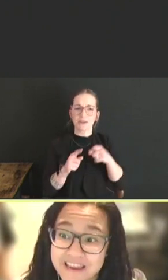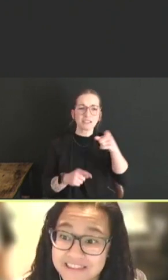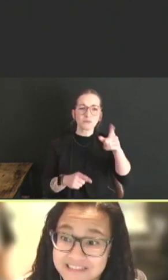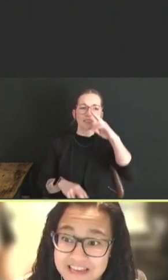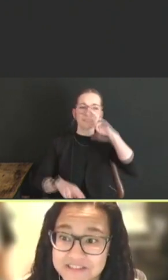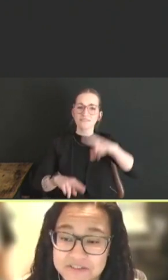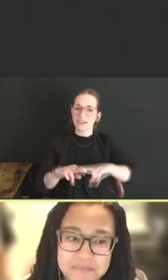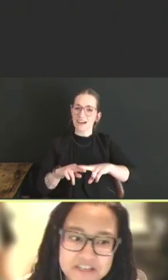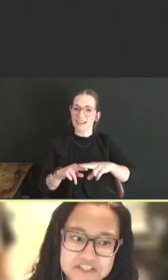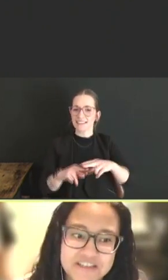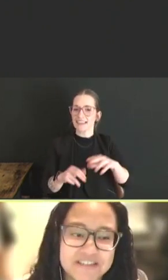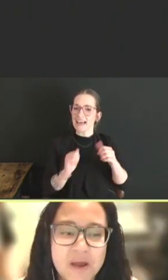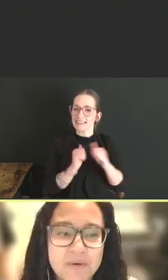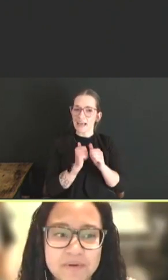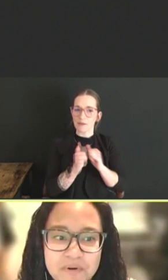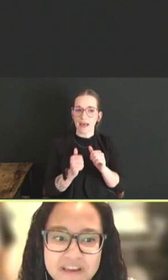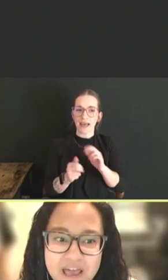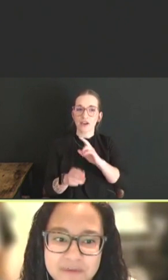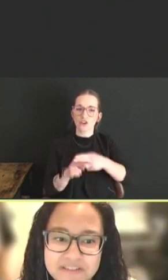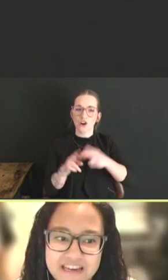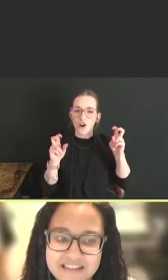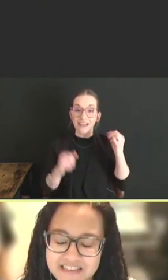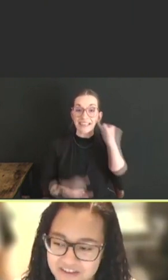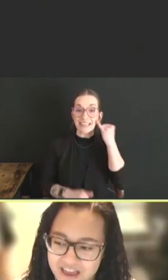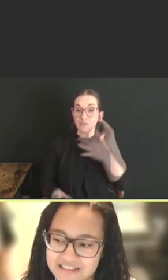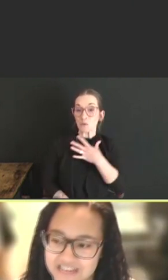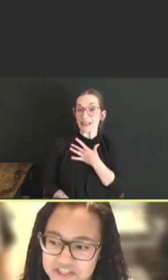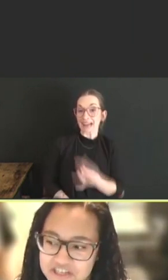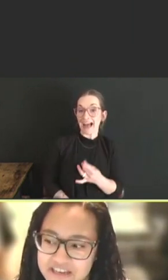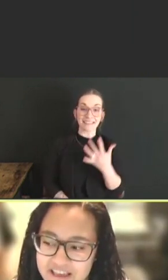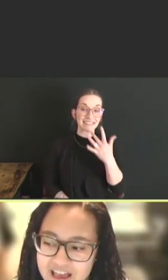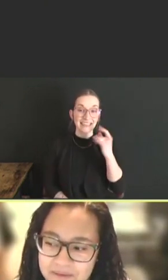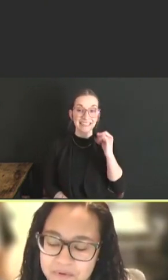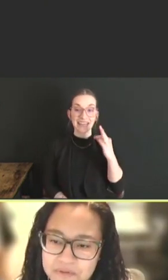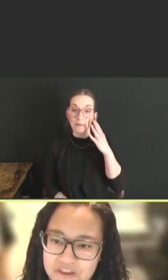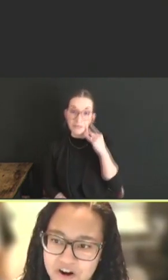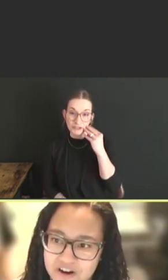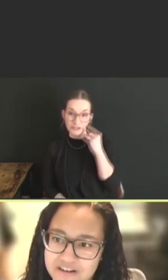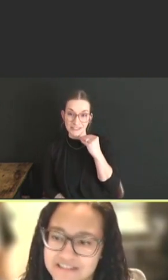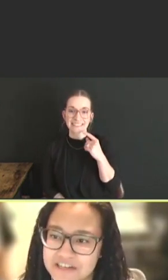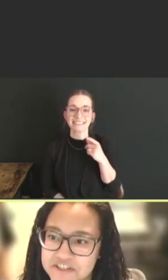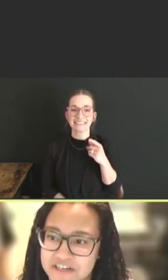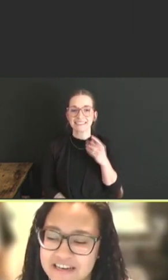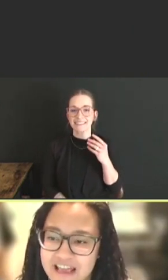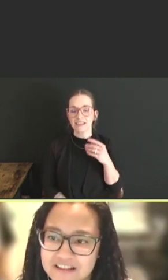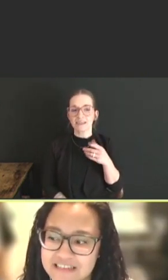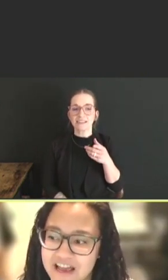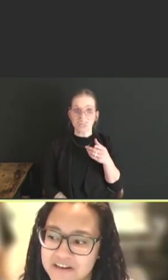Like the Taste of Peaches," promoting hepatitis A vaccination, both at our center in Allentown,